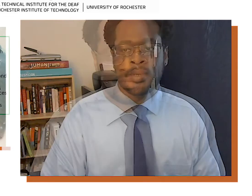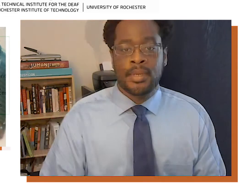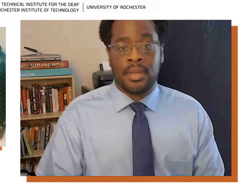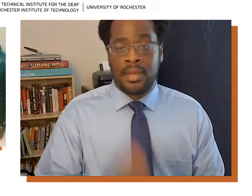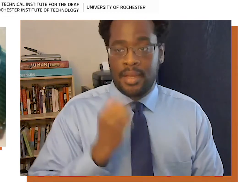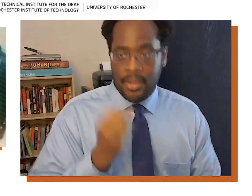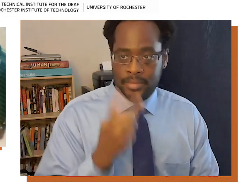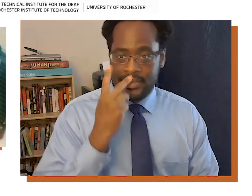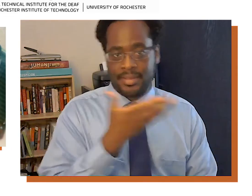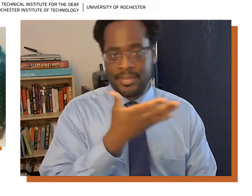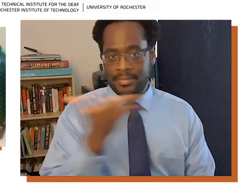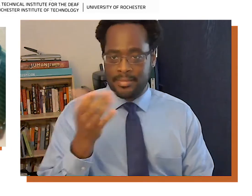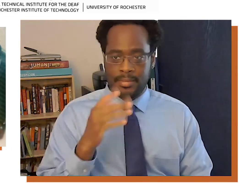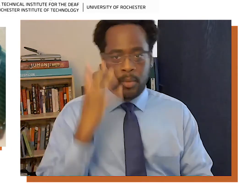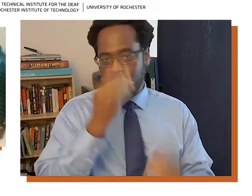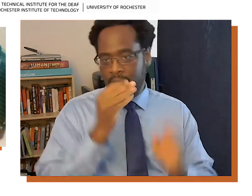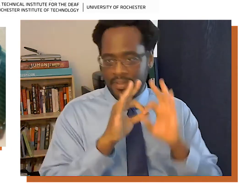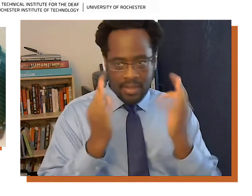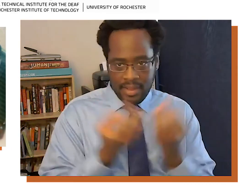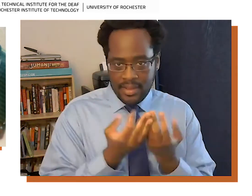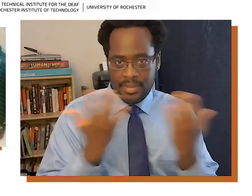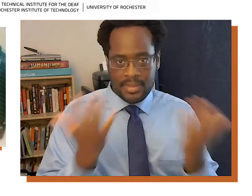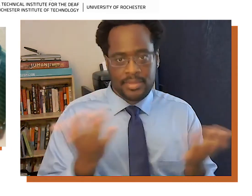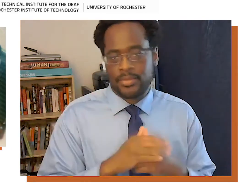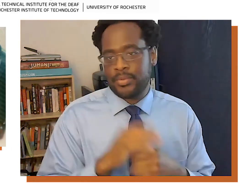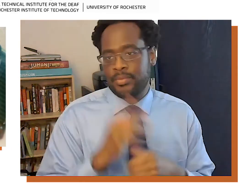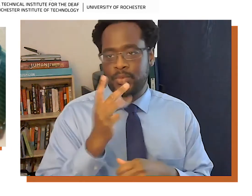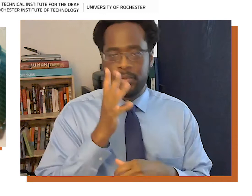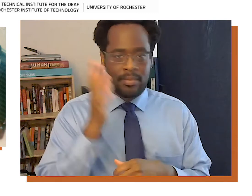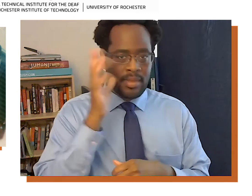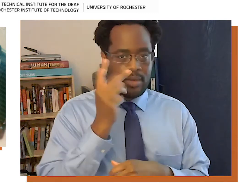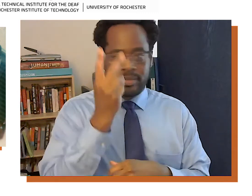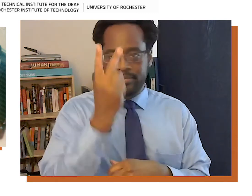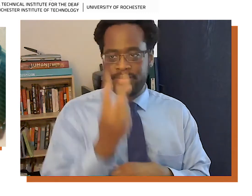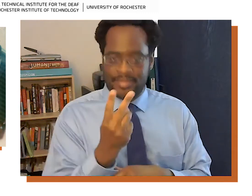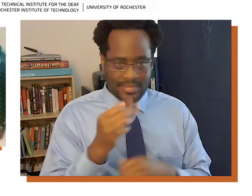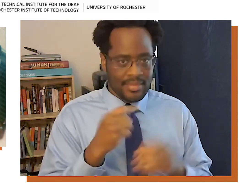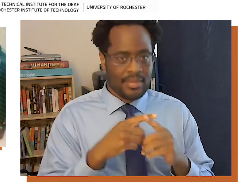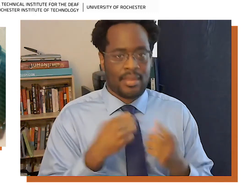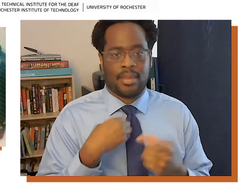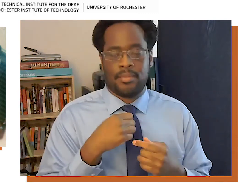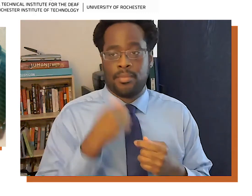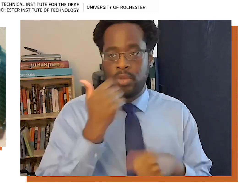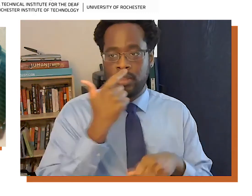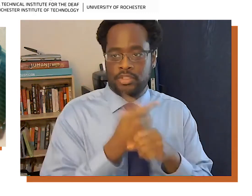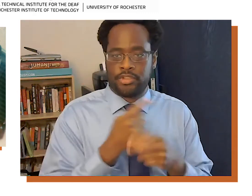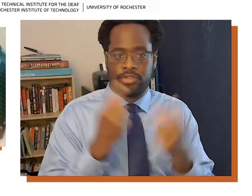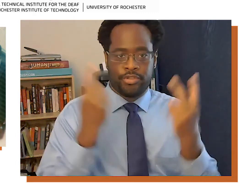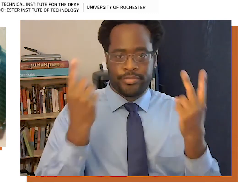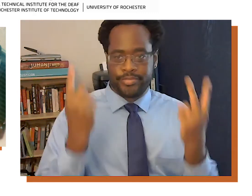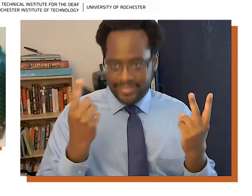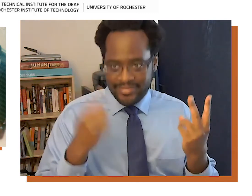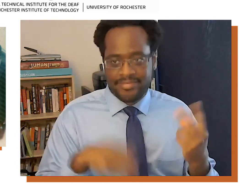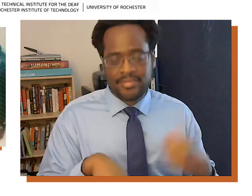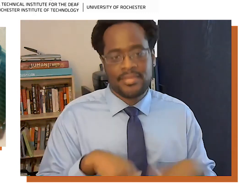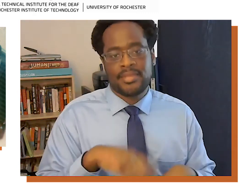It's a beautiful family. You can see my parents in the middle and then my brothers and sister on the outsides.